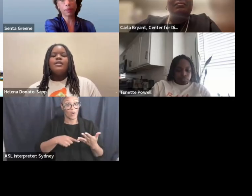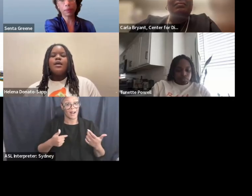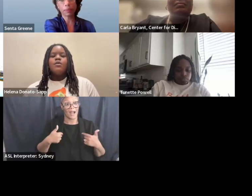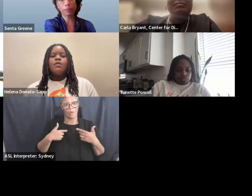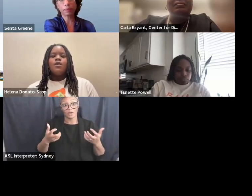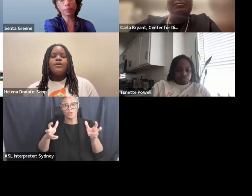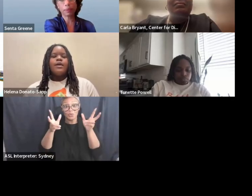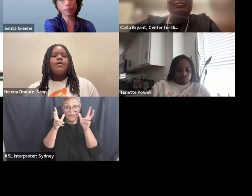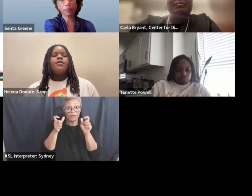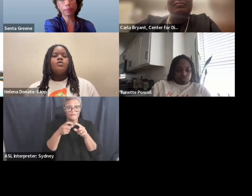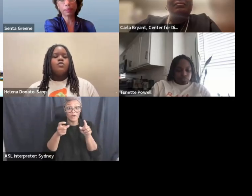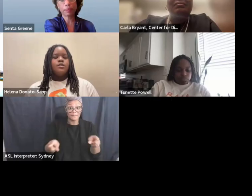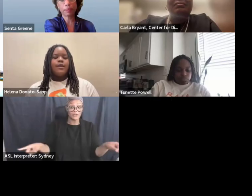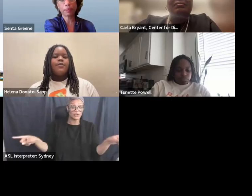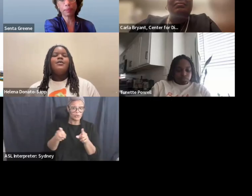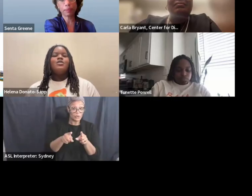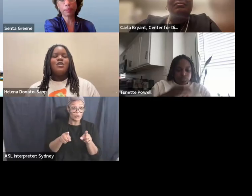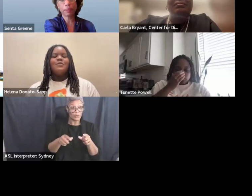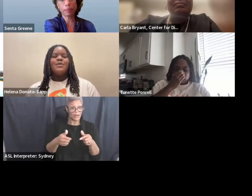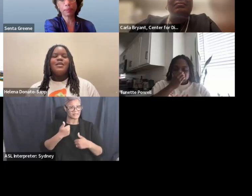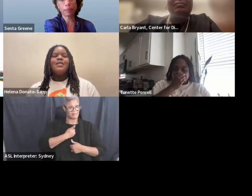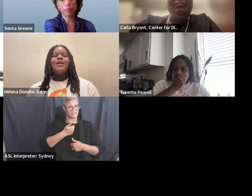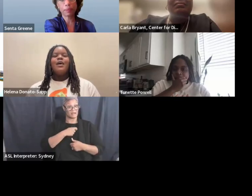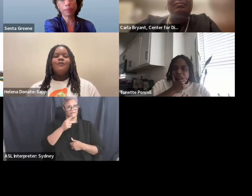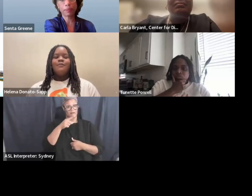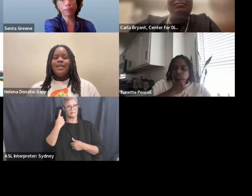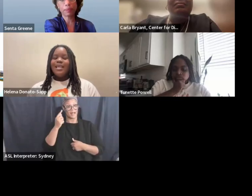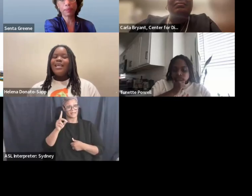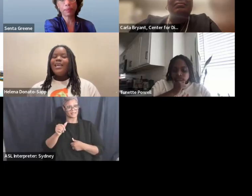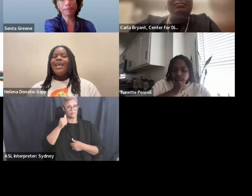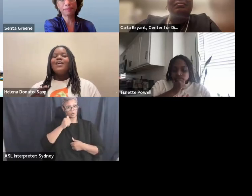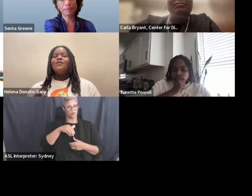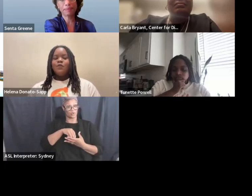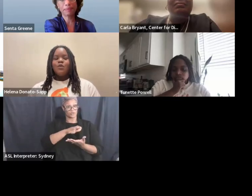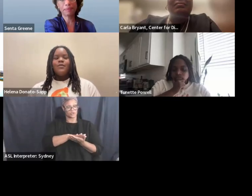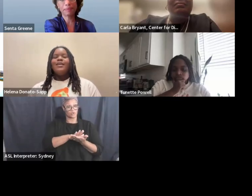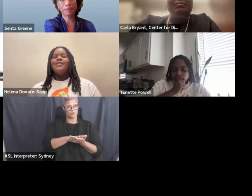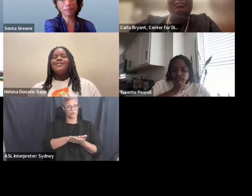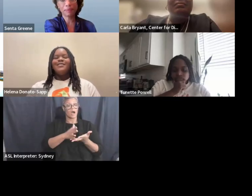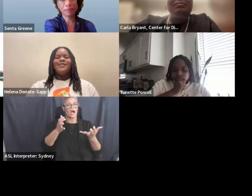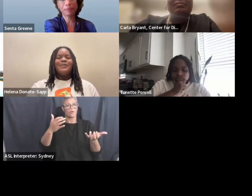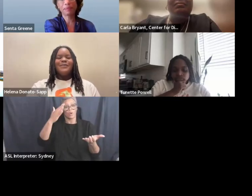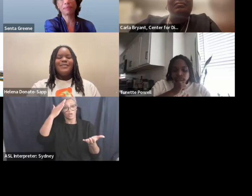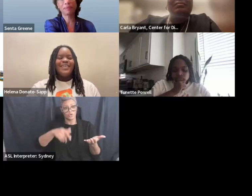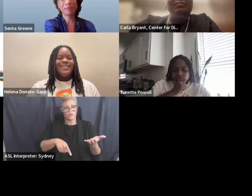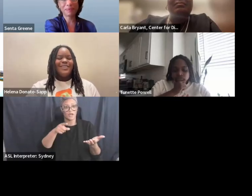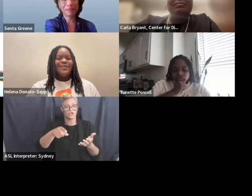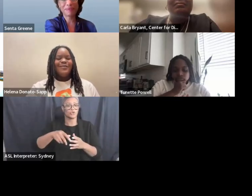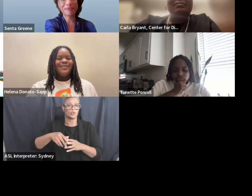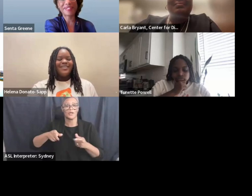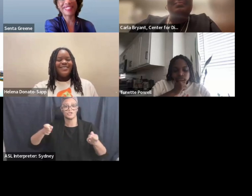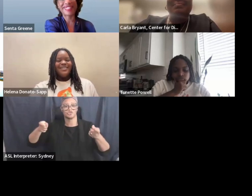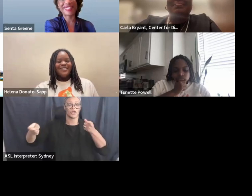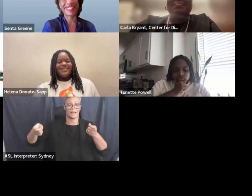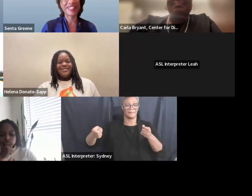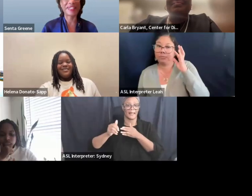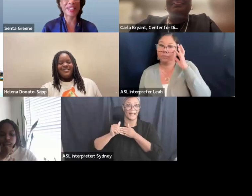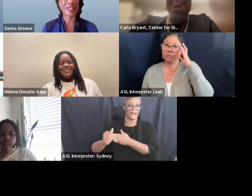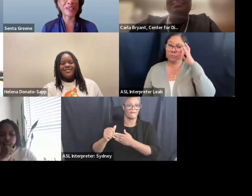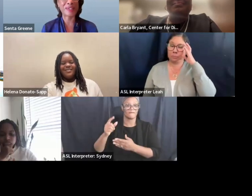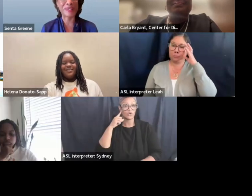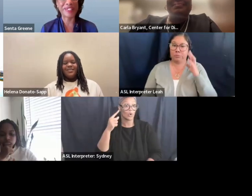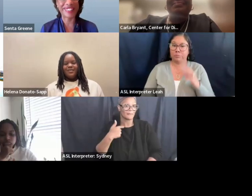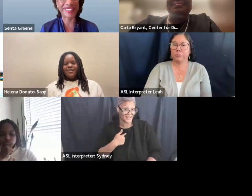is that you are without a doubt a champion of me and for me. So, thank you. Thank you,